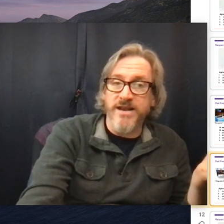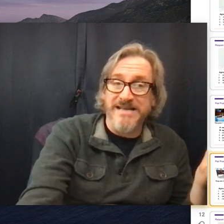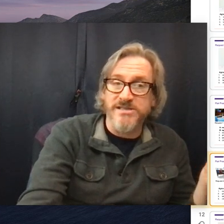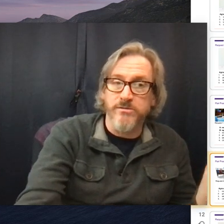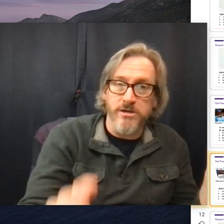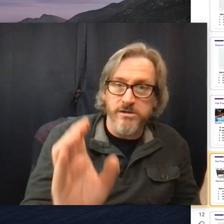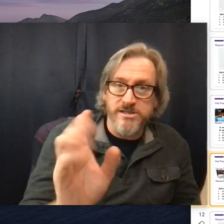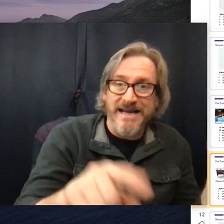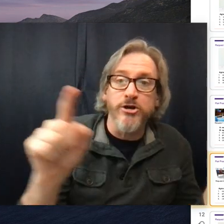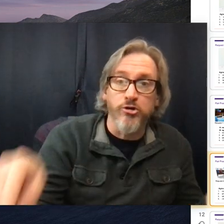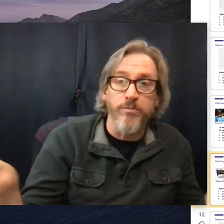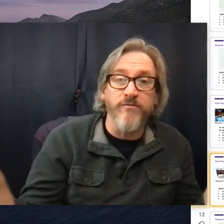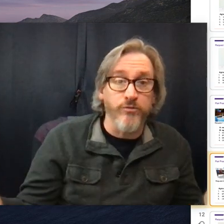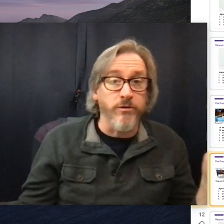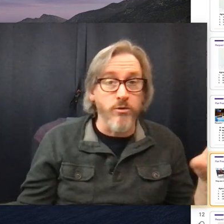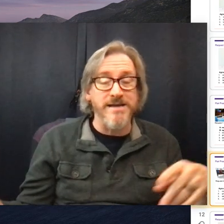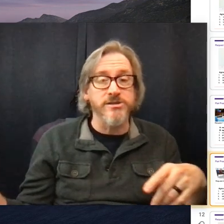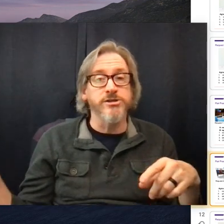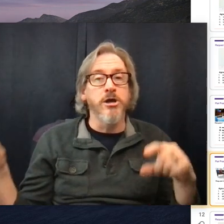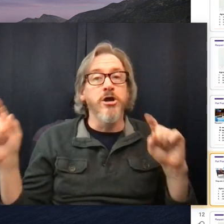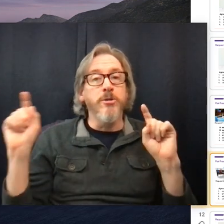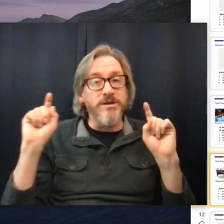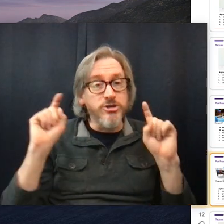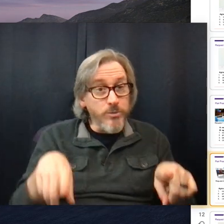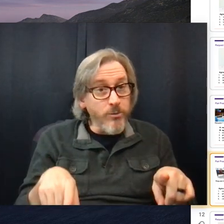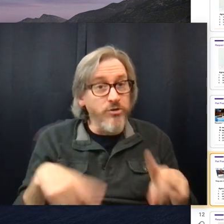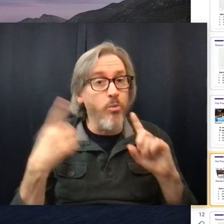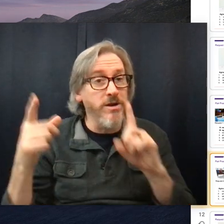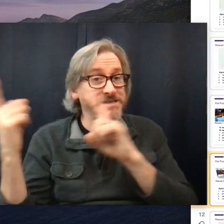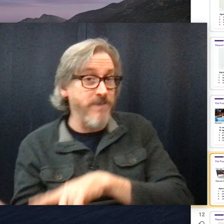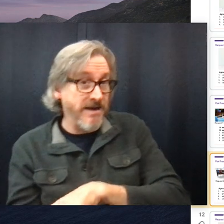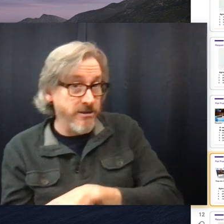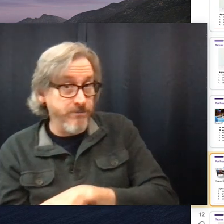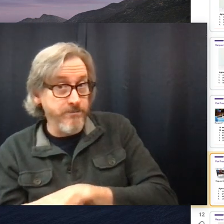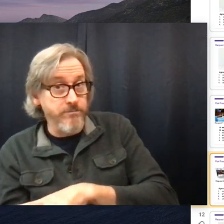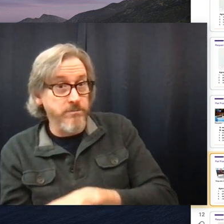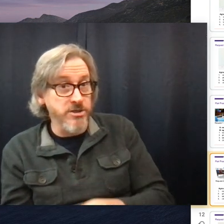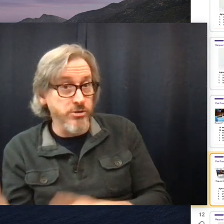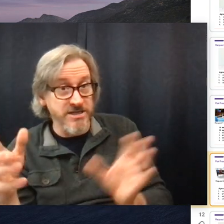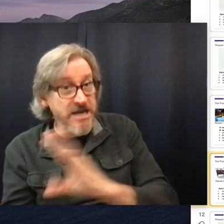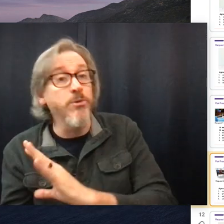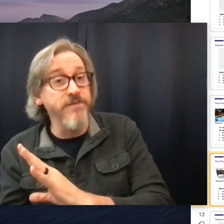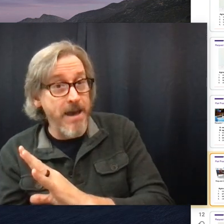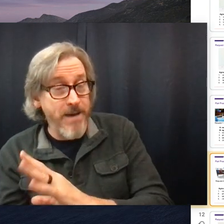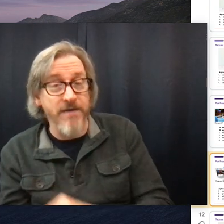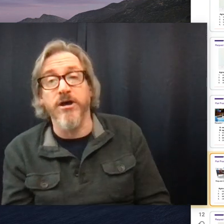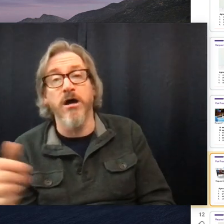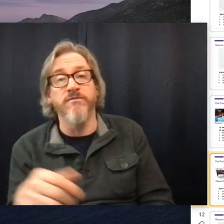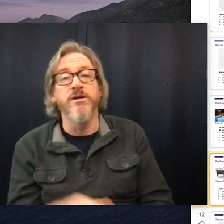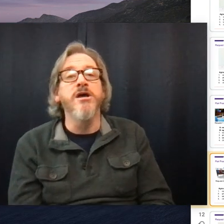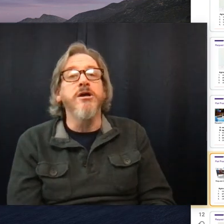next the second group of three requests but do it with what is expected so continue on that path of